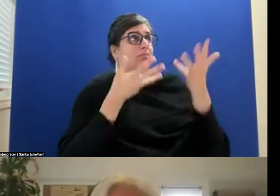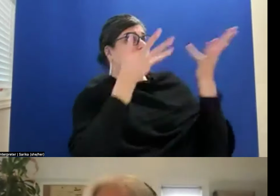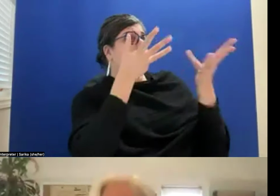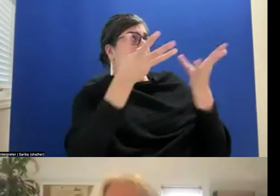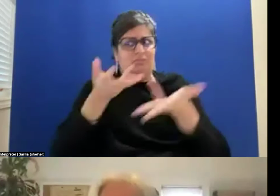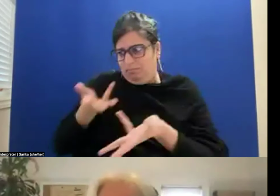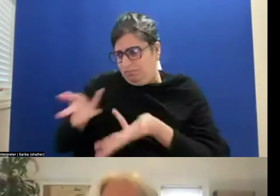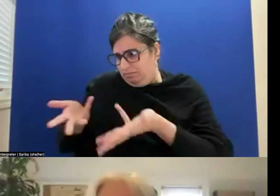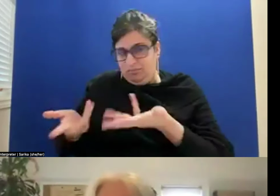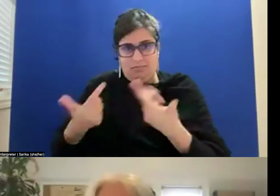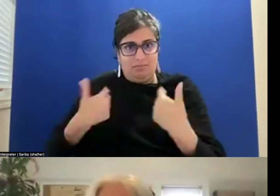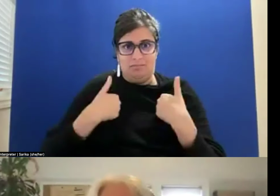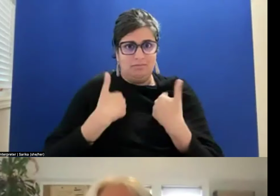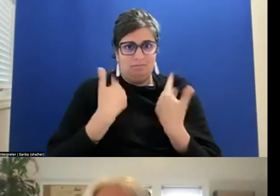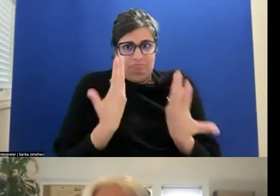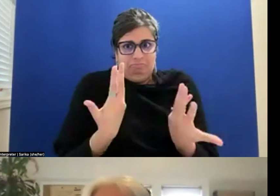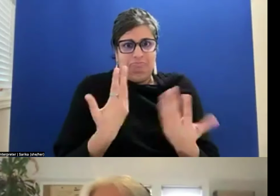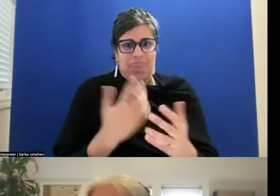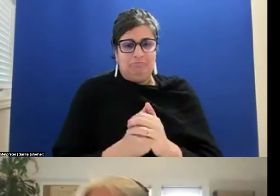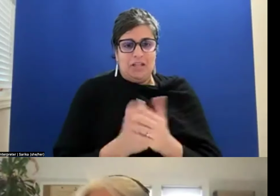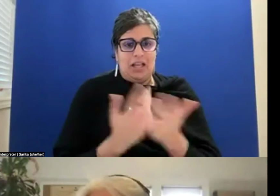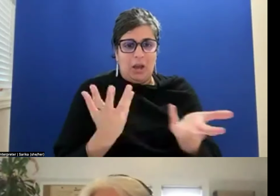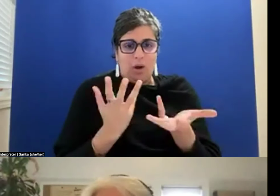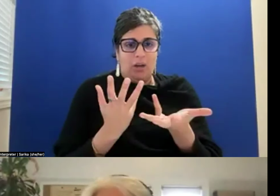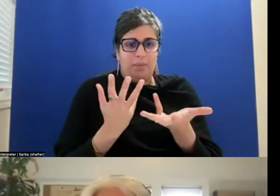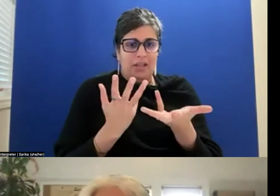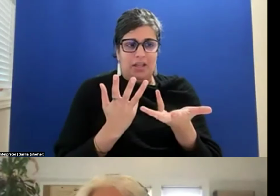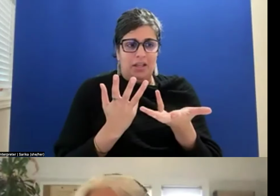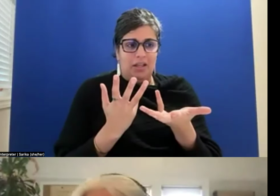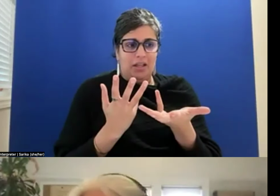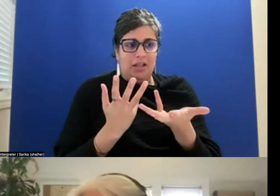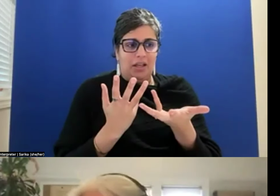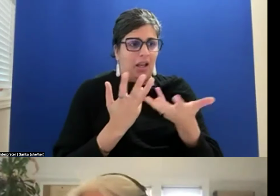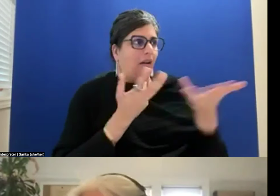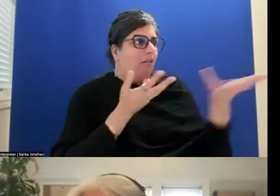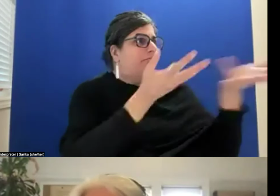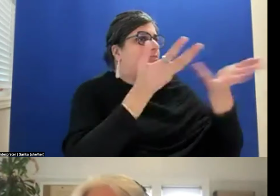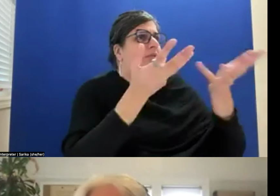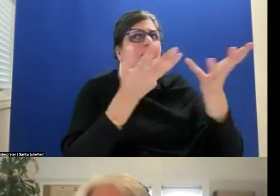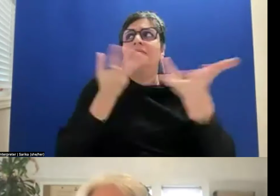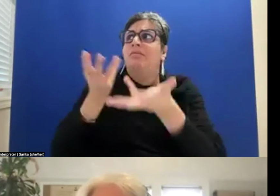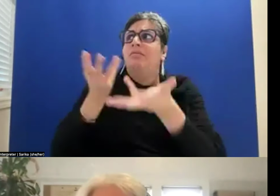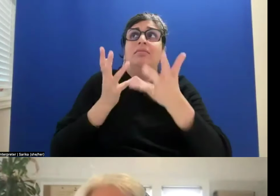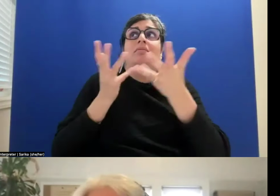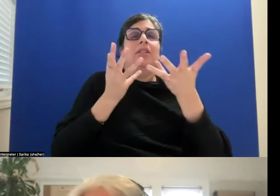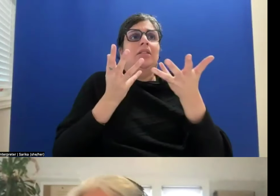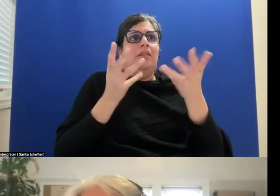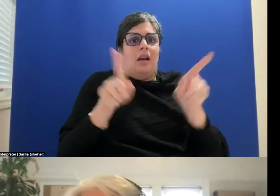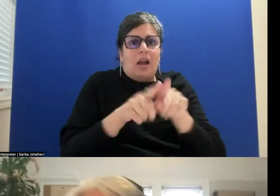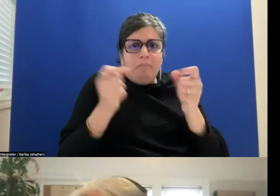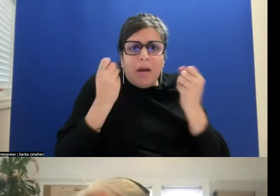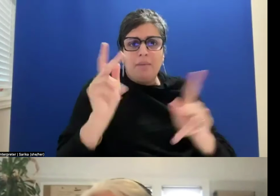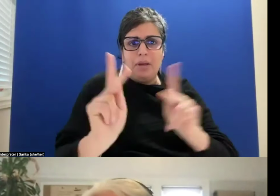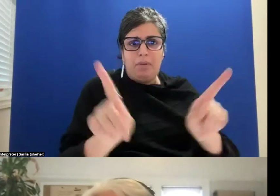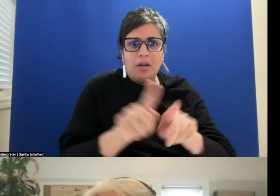I'm just wanting to be in communication with as many people as I as I can and, and be learning about how people communicate,